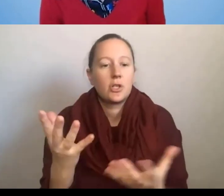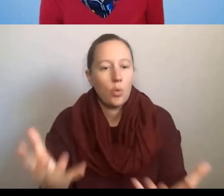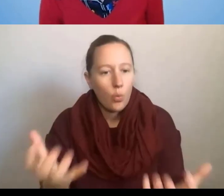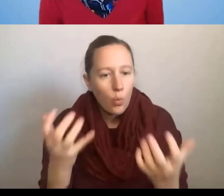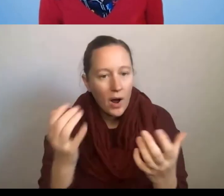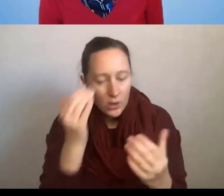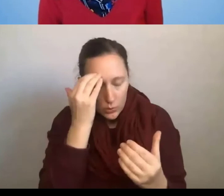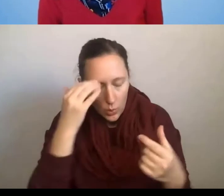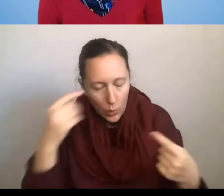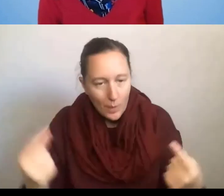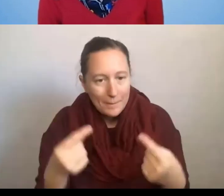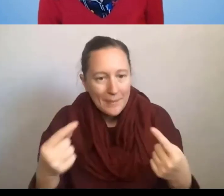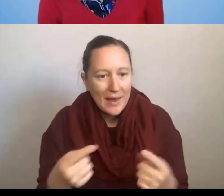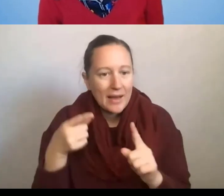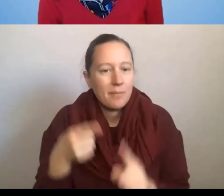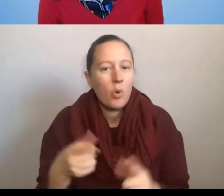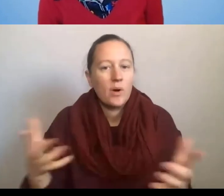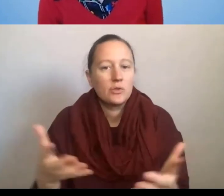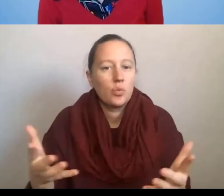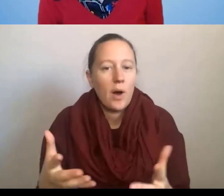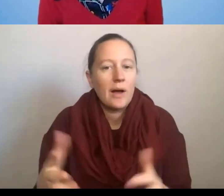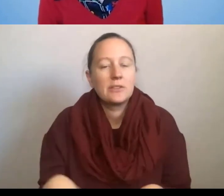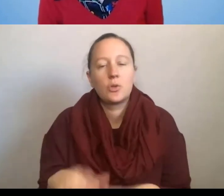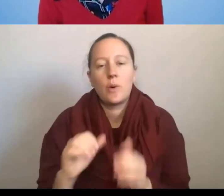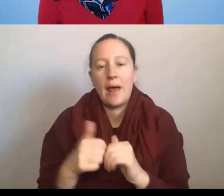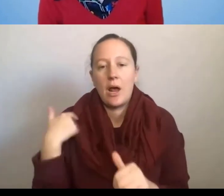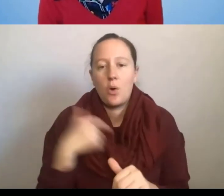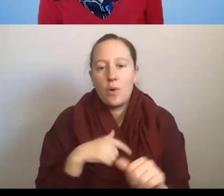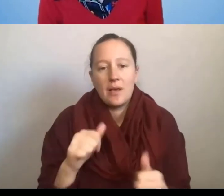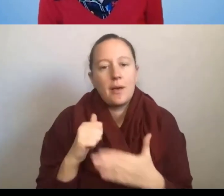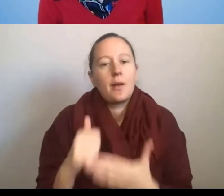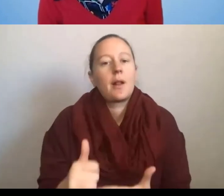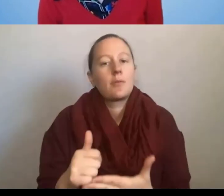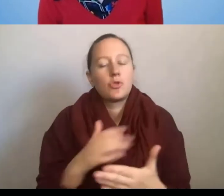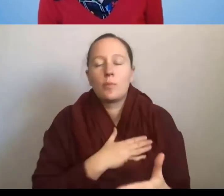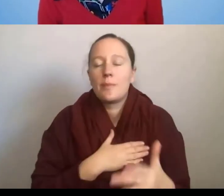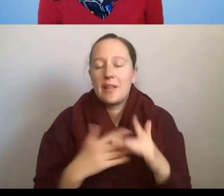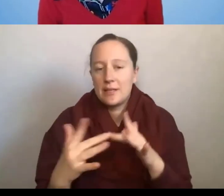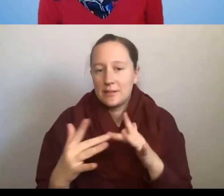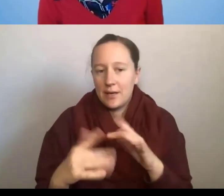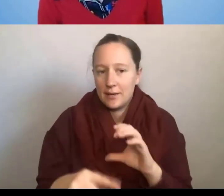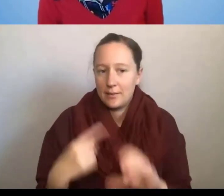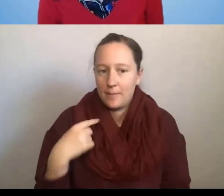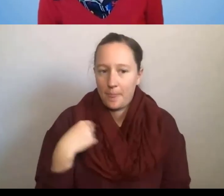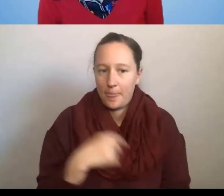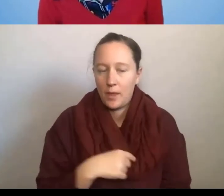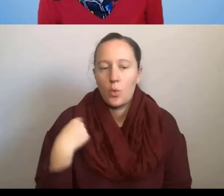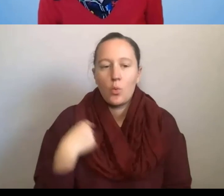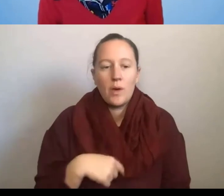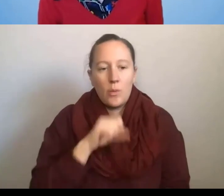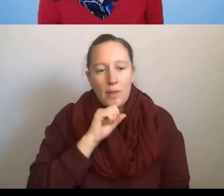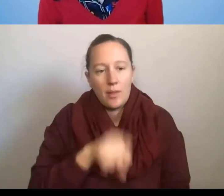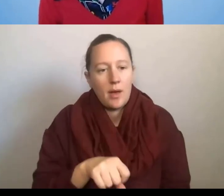and how we can help, so please don't hesitate to contact us. We would love to hear from you,